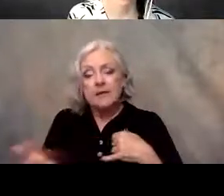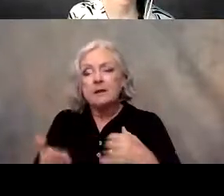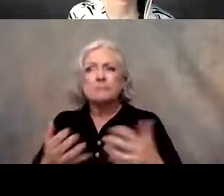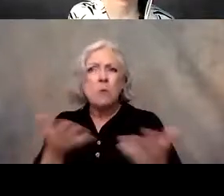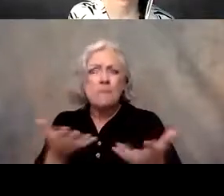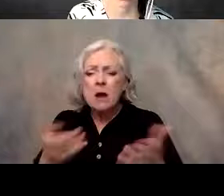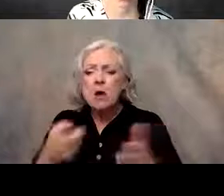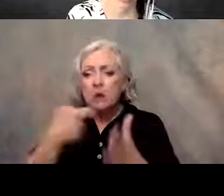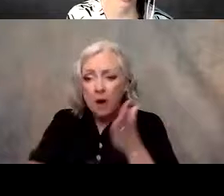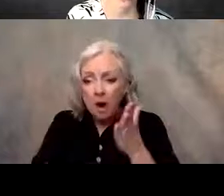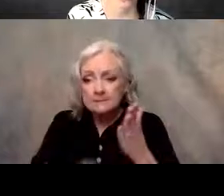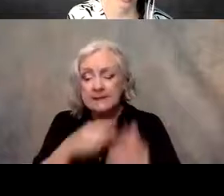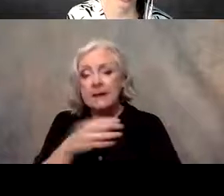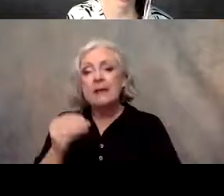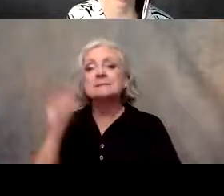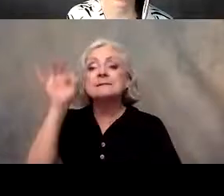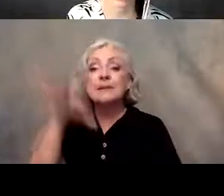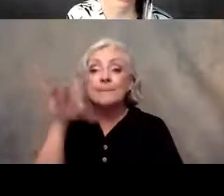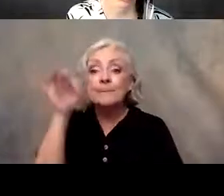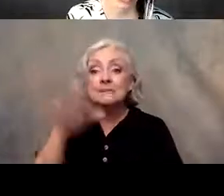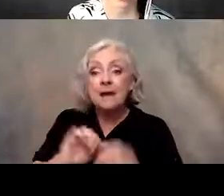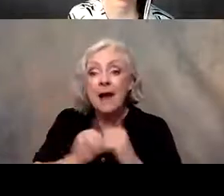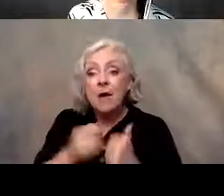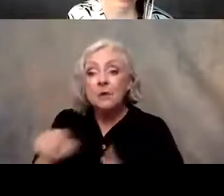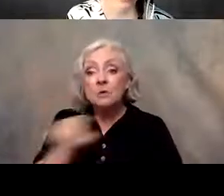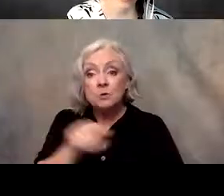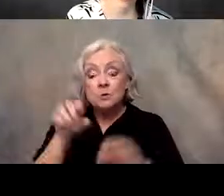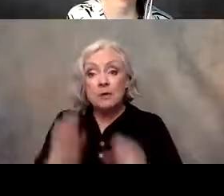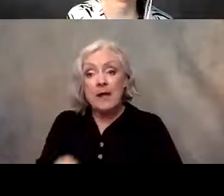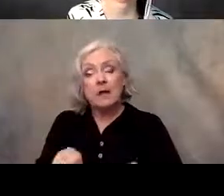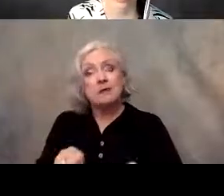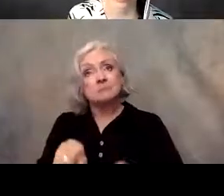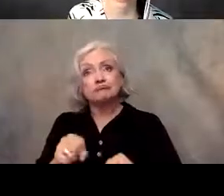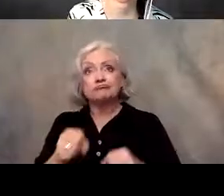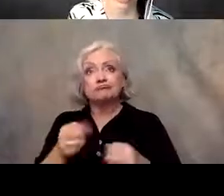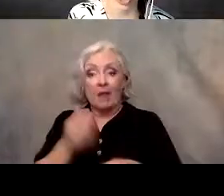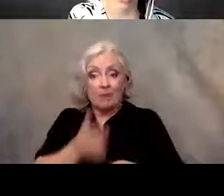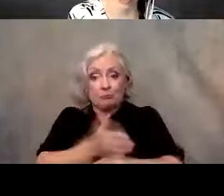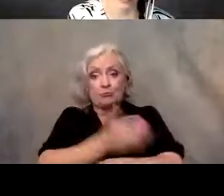and some tips for how you can increase cost effectiveness and efficiency with these projects.